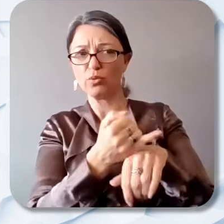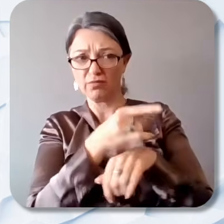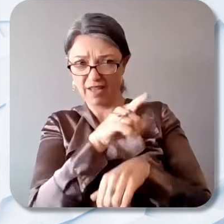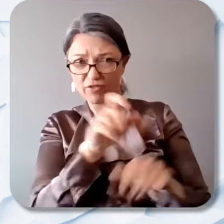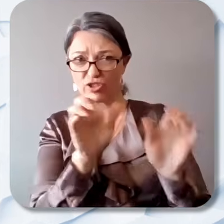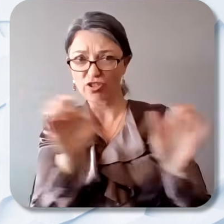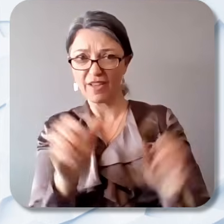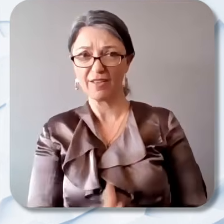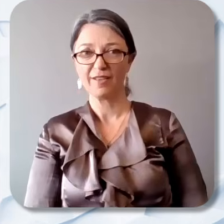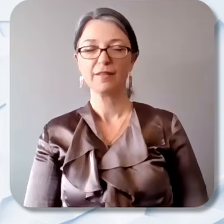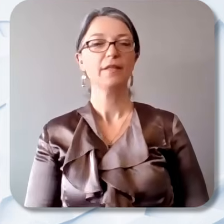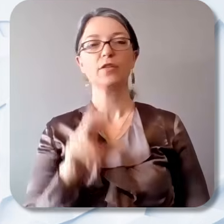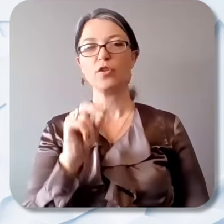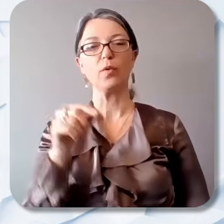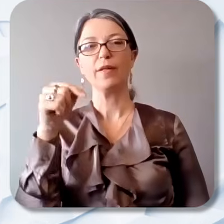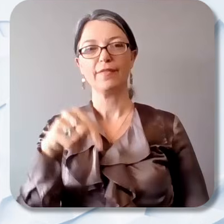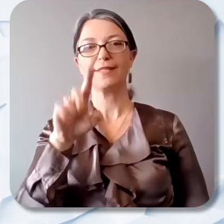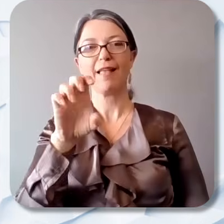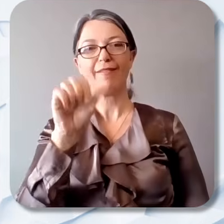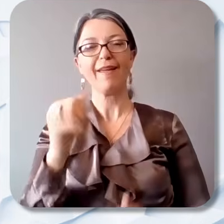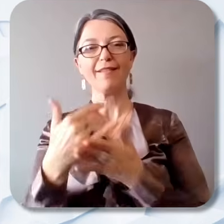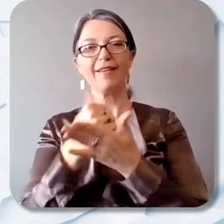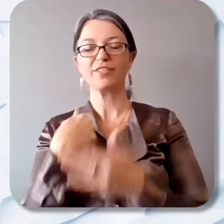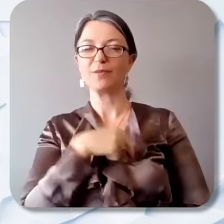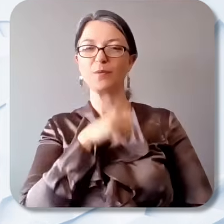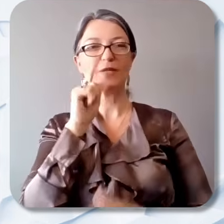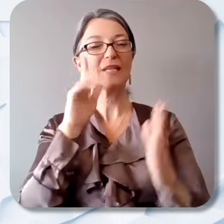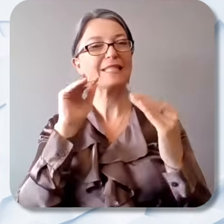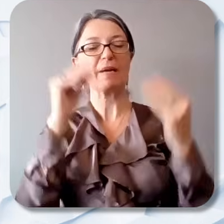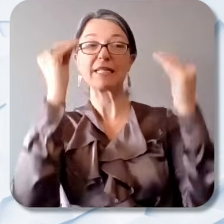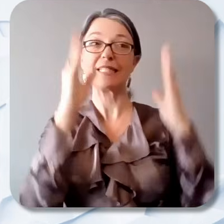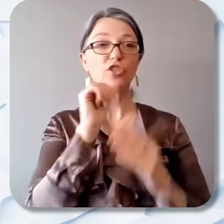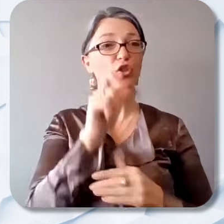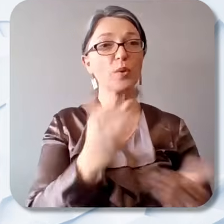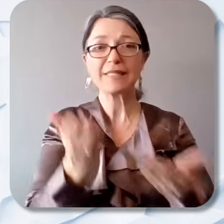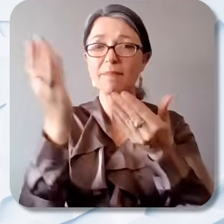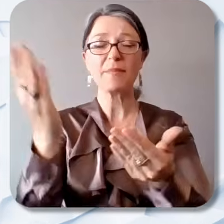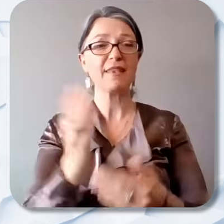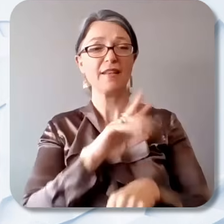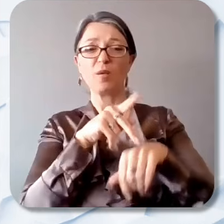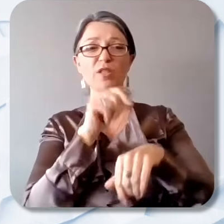This is an LEA level collection. We don't expect individual teachers to submit data, and we don't expect individual school